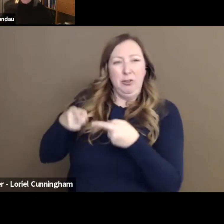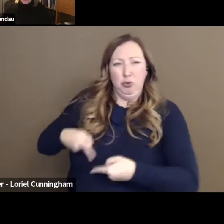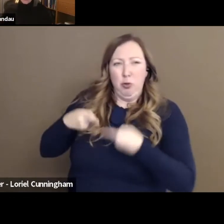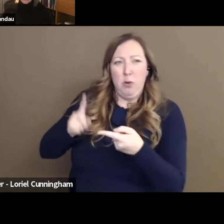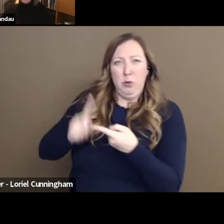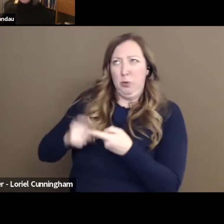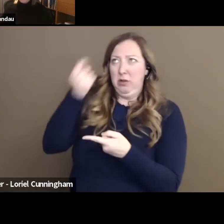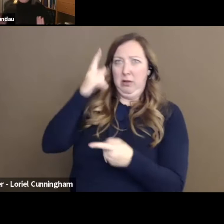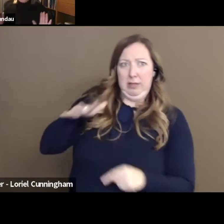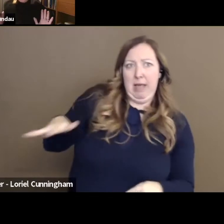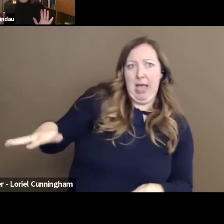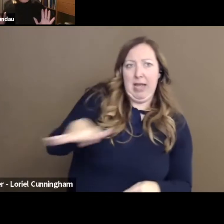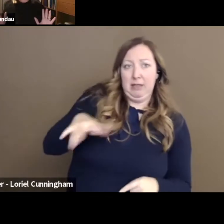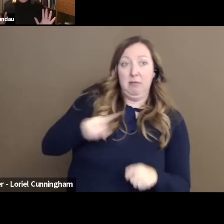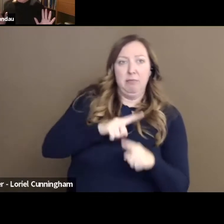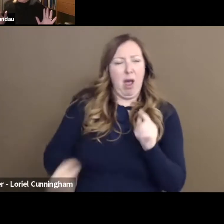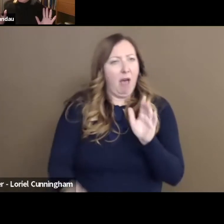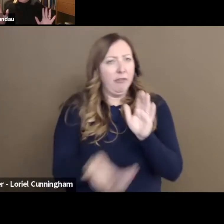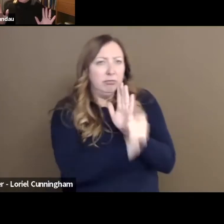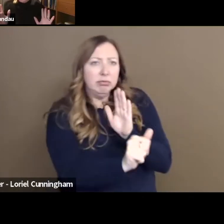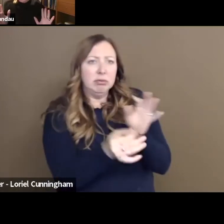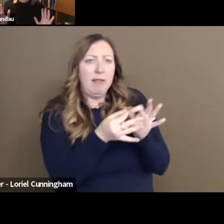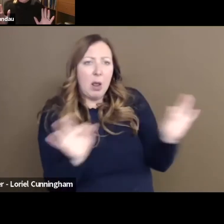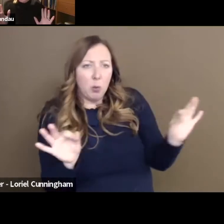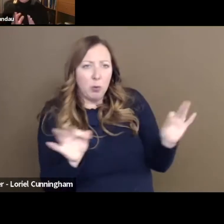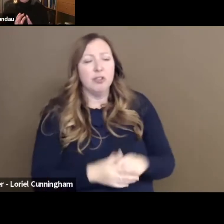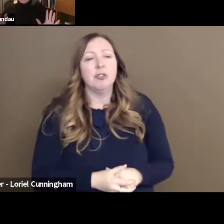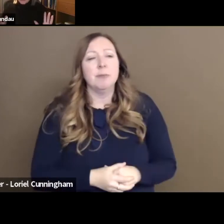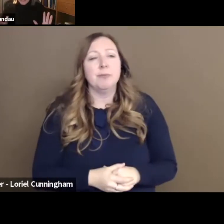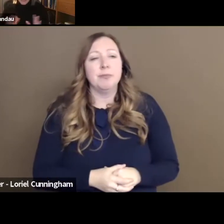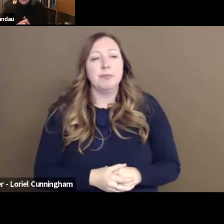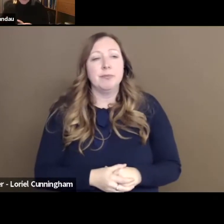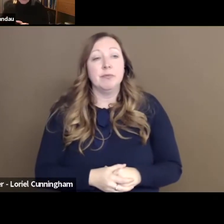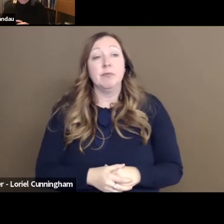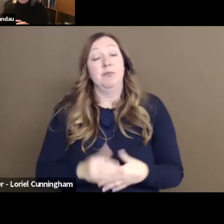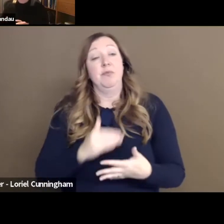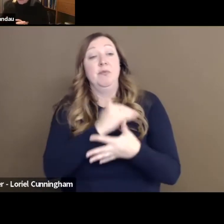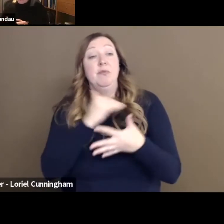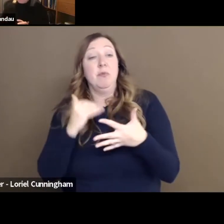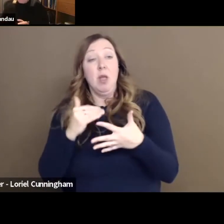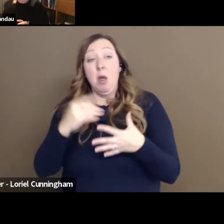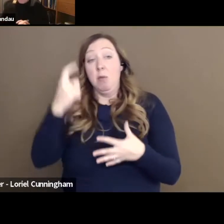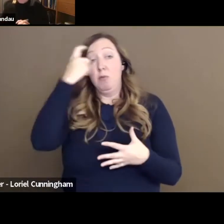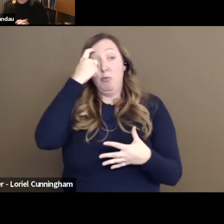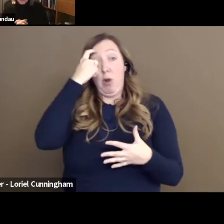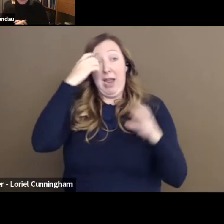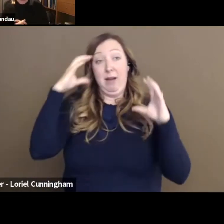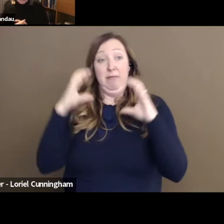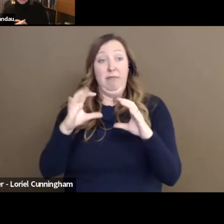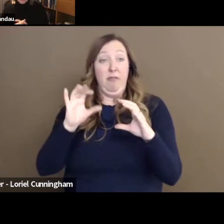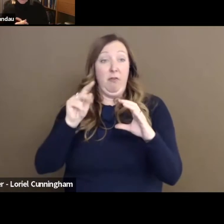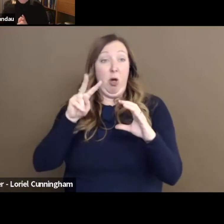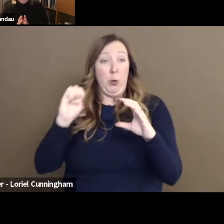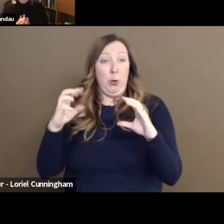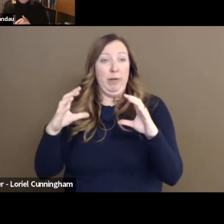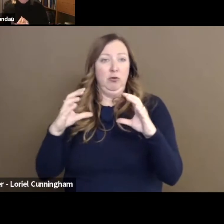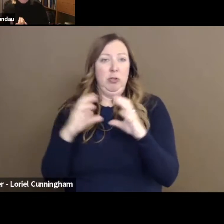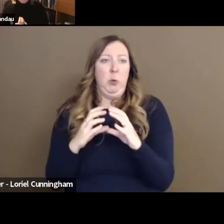overall there's brain volume reduced that's similar to uh to many many